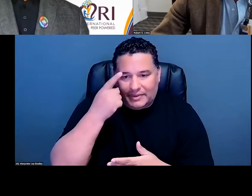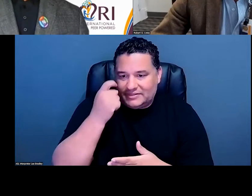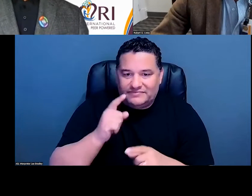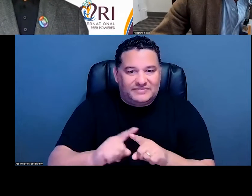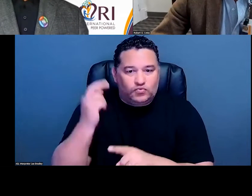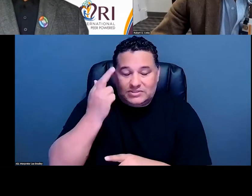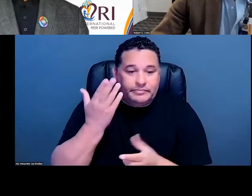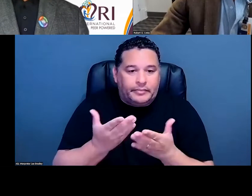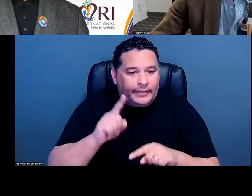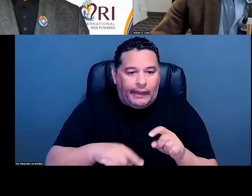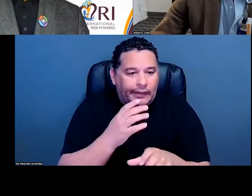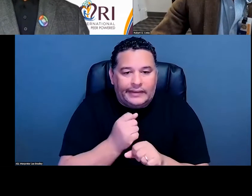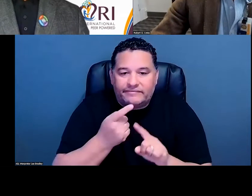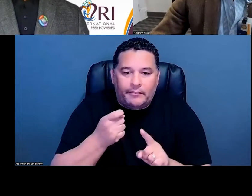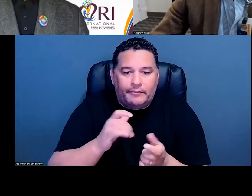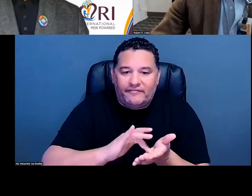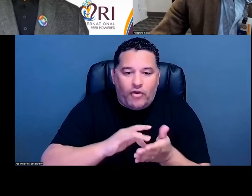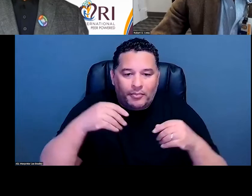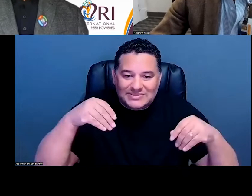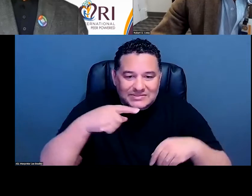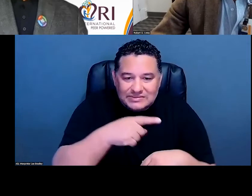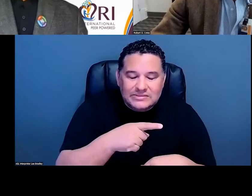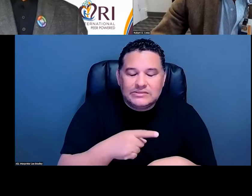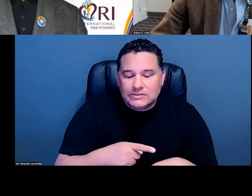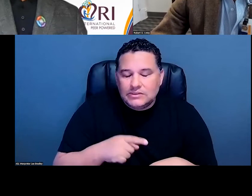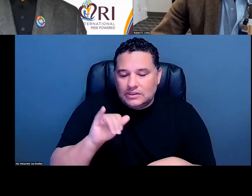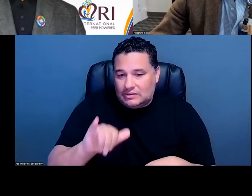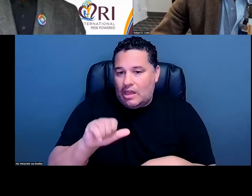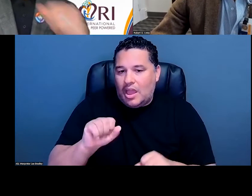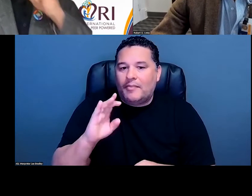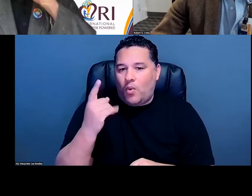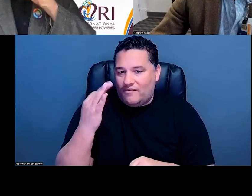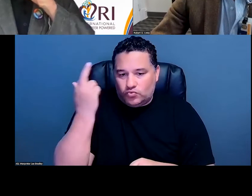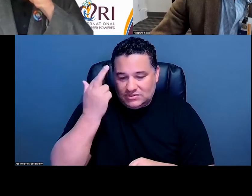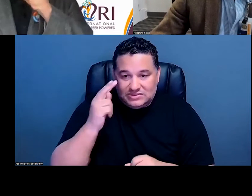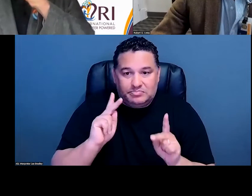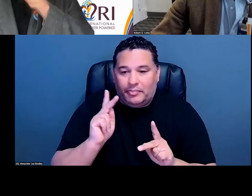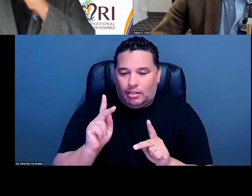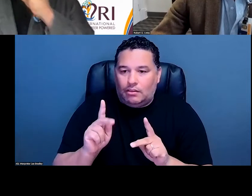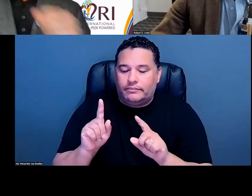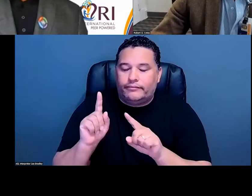INTERRUPTION OF MEDICATION DUE TO VARIOUS FACTORS FOR EXAMPLE NOT BEING ABLE TO GET IT FROM THE PHARMACY. AND,